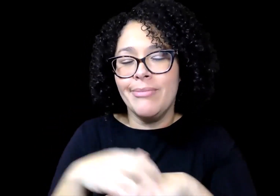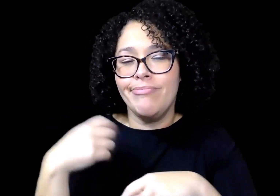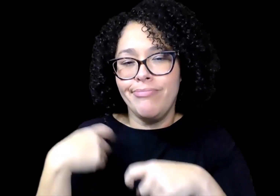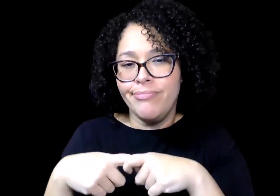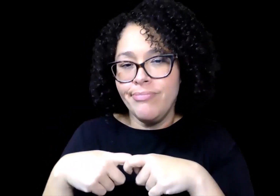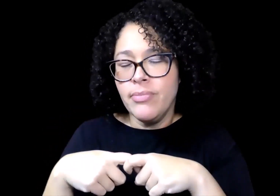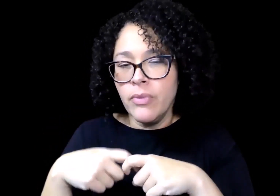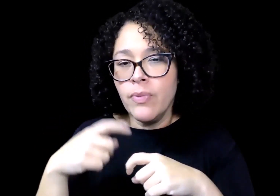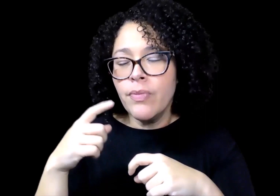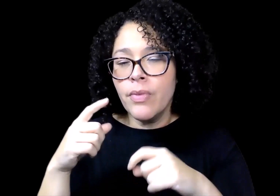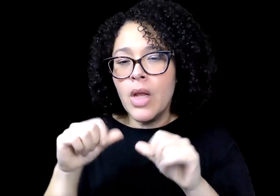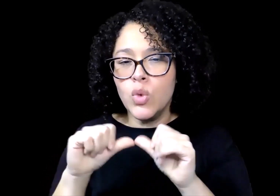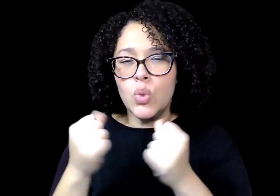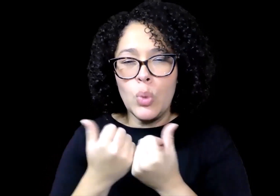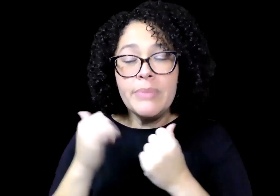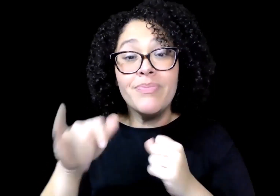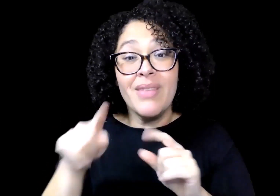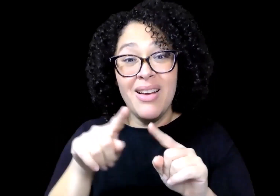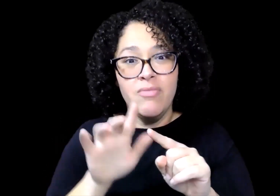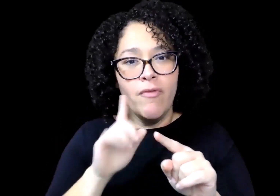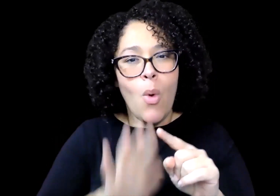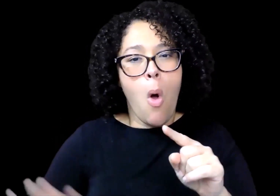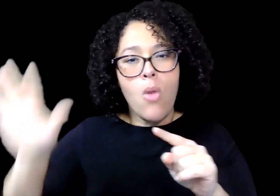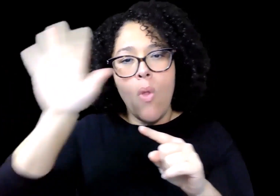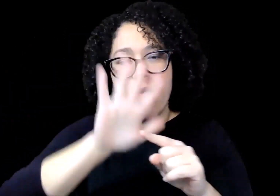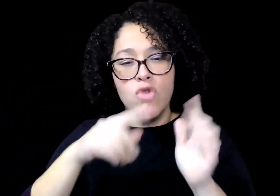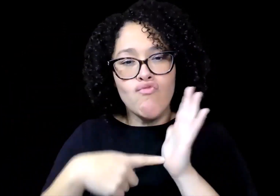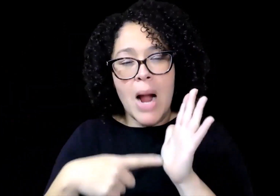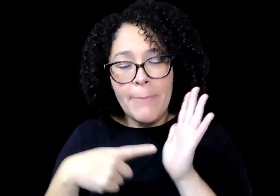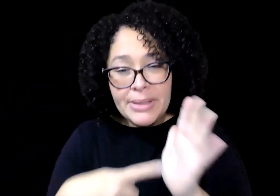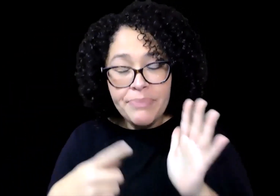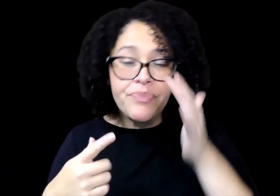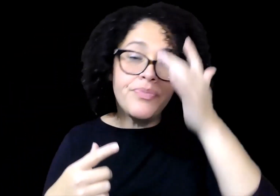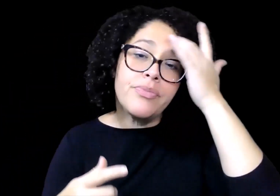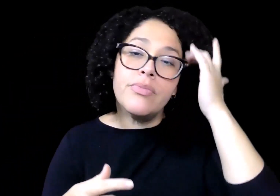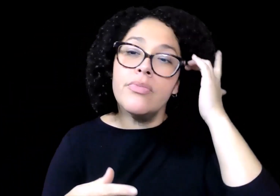called New England Hispanic Association